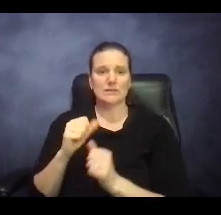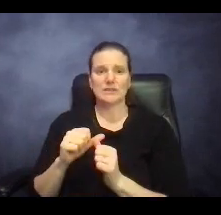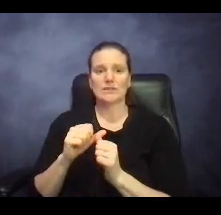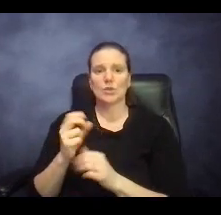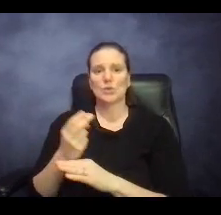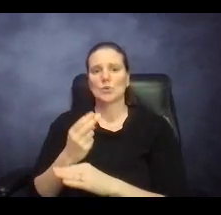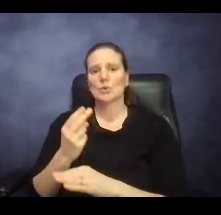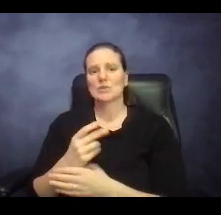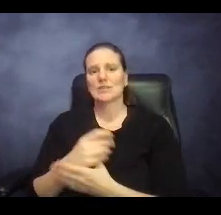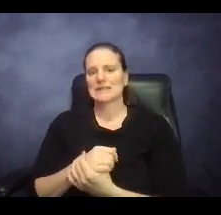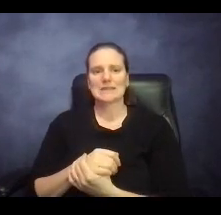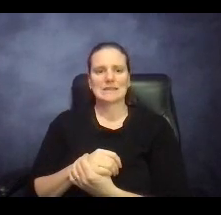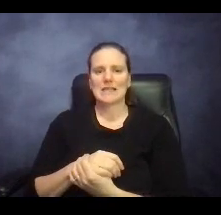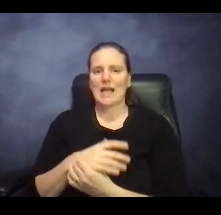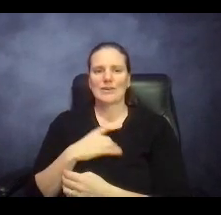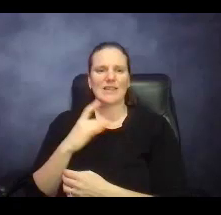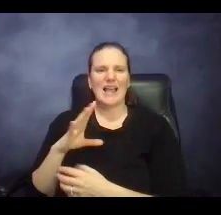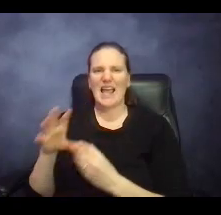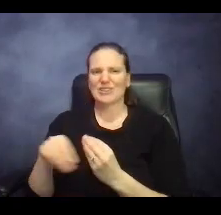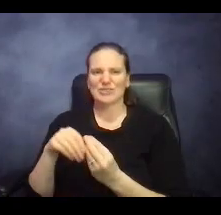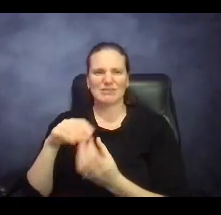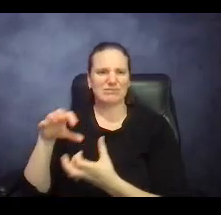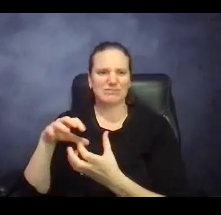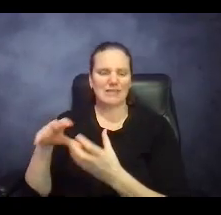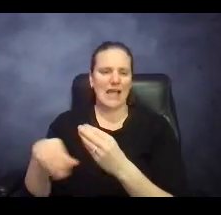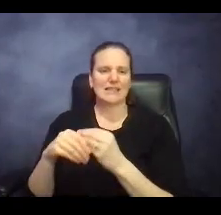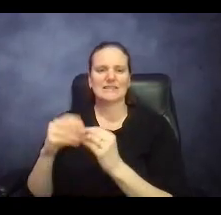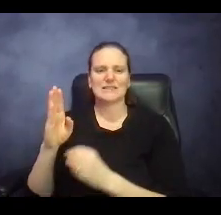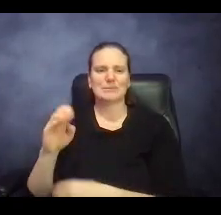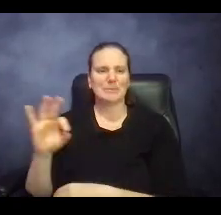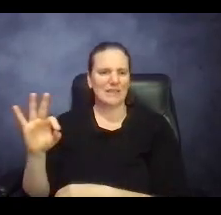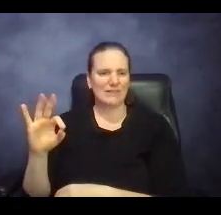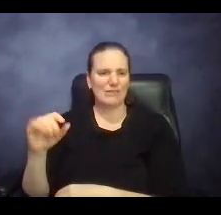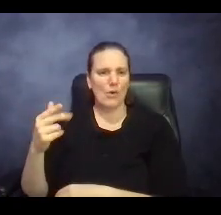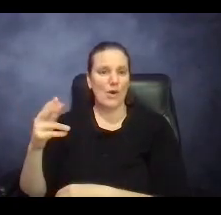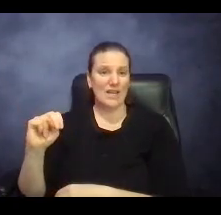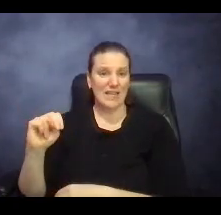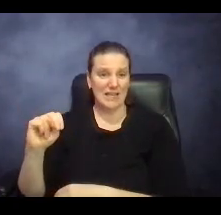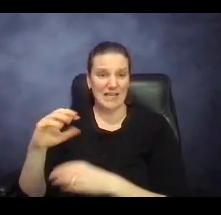but I don't like all the extra stuff that's added. You can just take the beef organ capsules, so yeah, yeah,